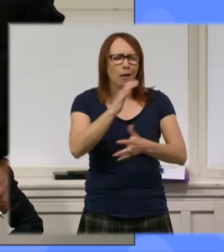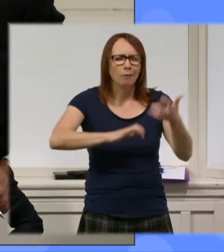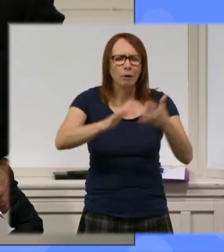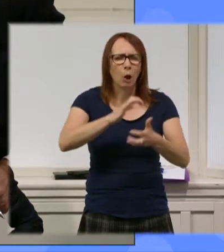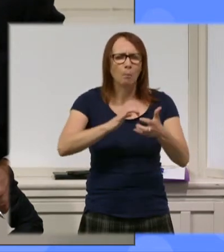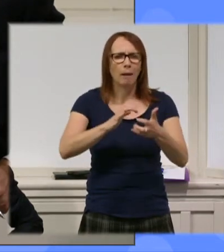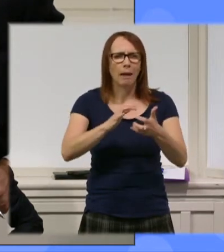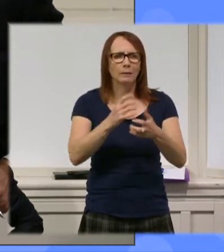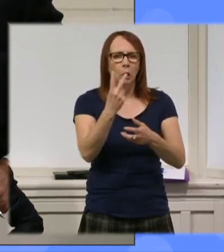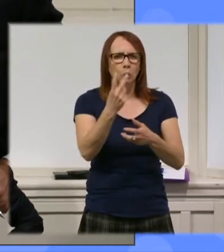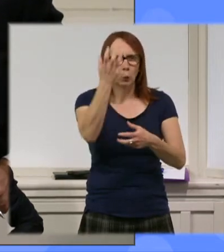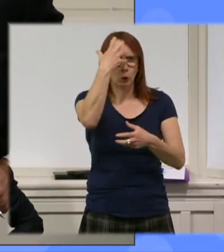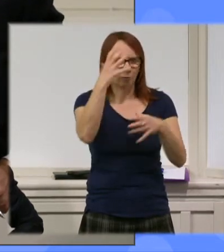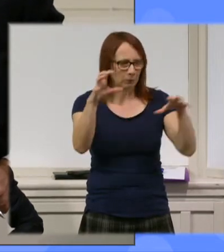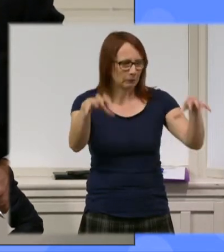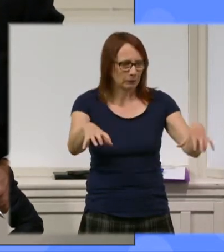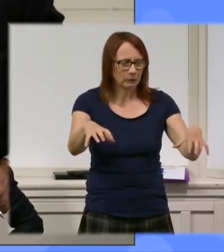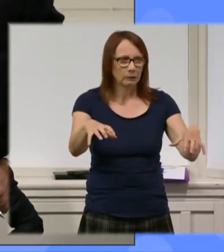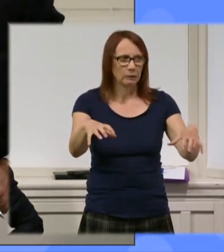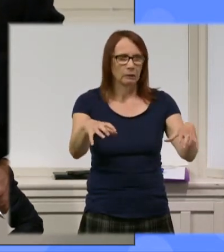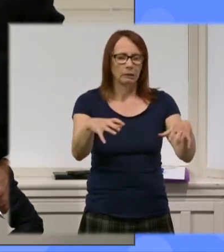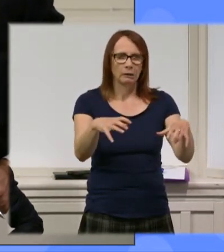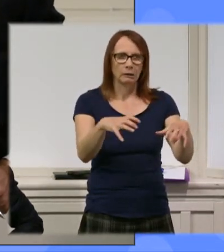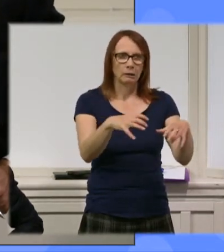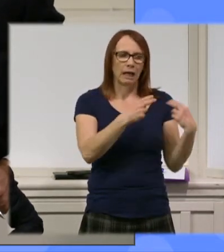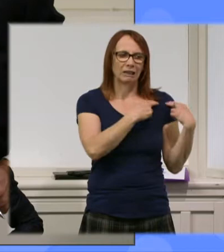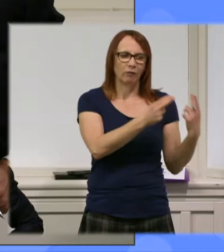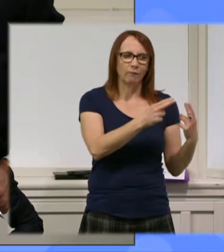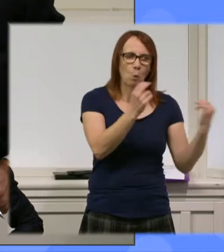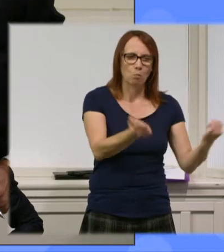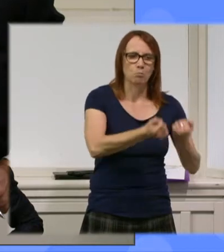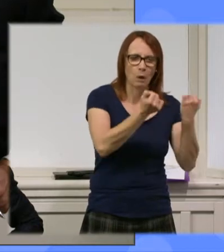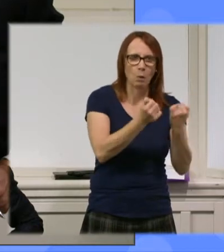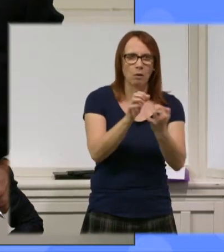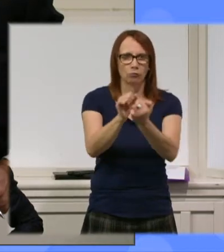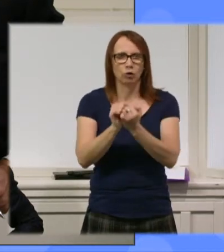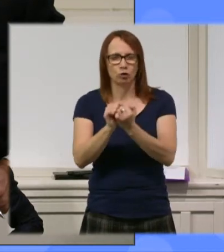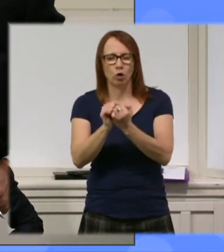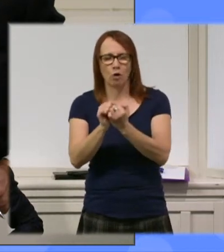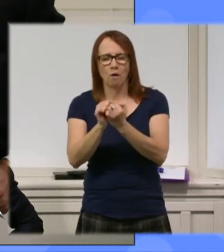the Scottish government he devolved perverse aim so trying to go back from